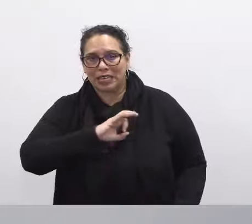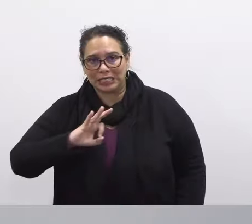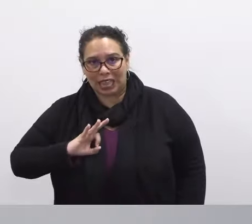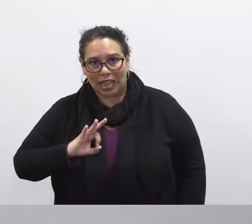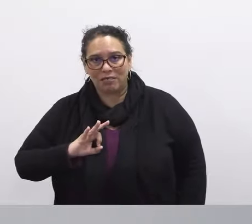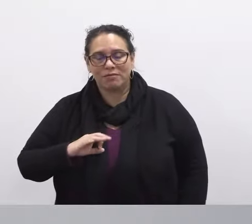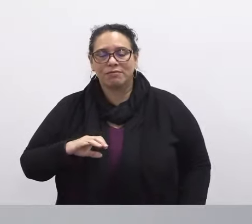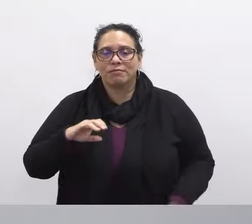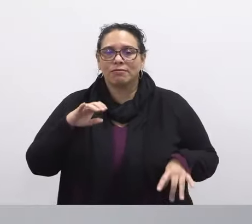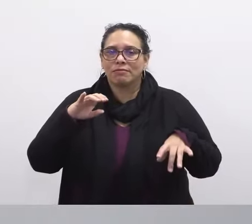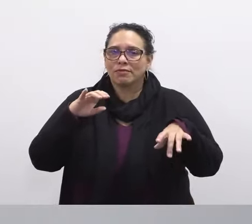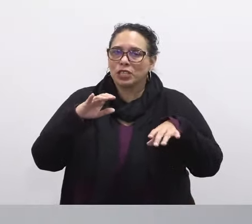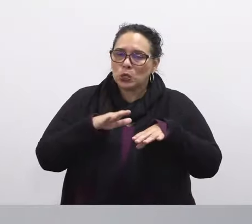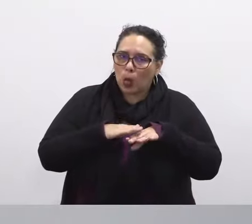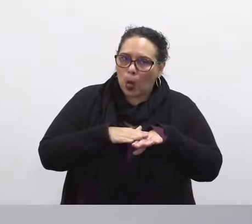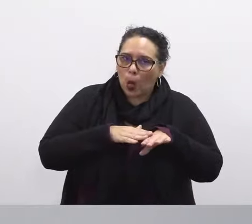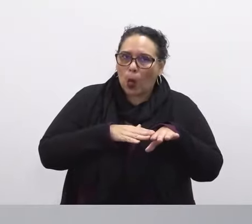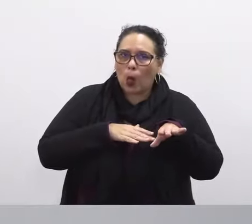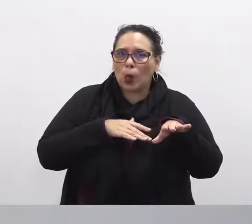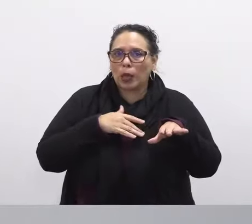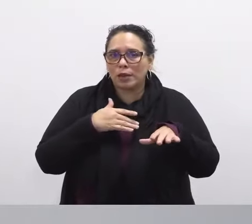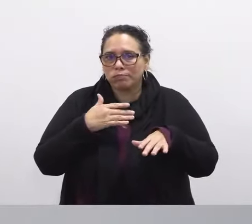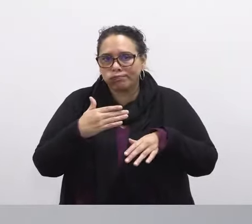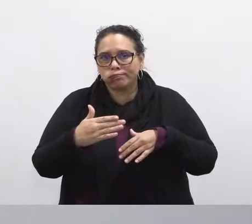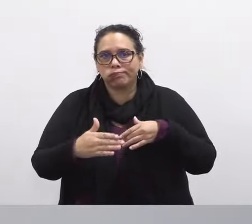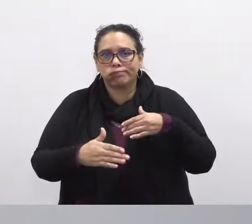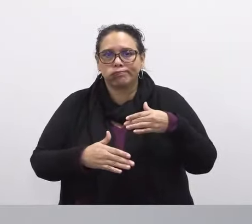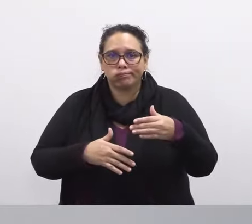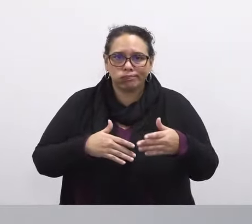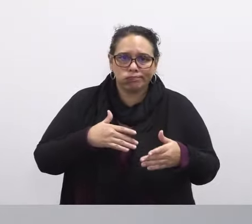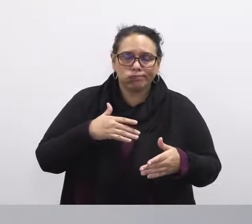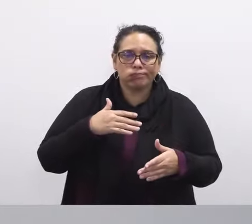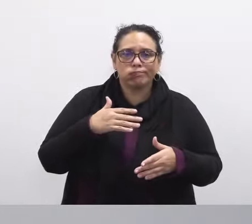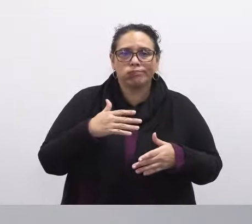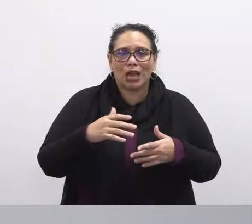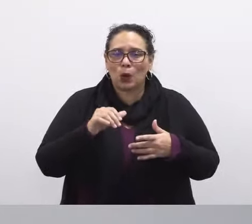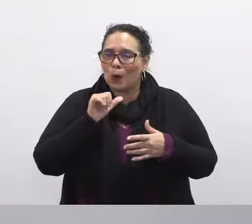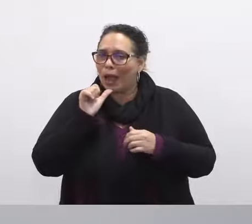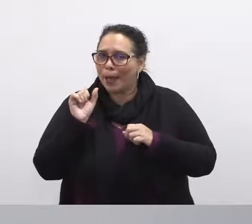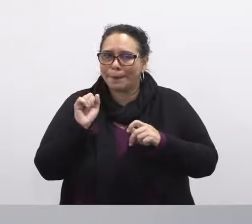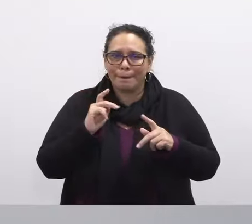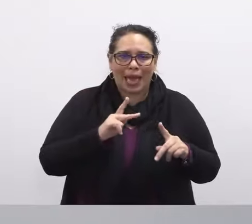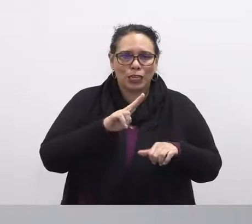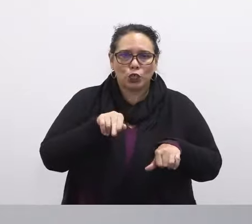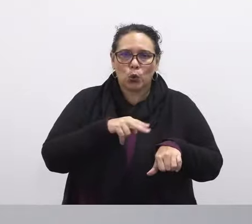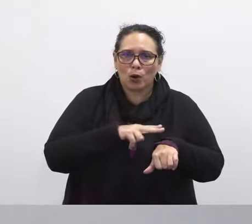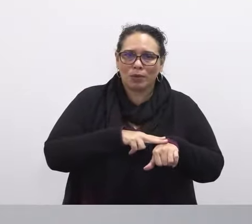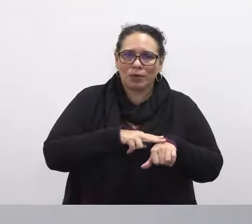we've been able to slowly but surely get back, not quite to normal, but close to normal.